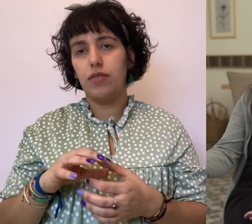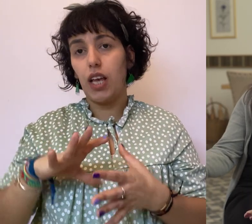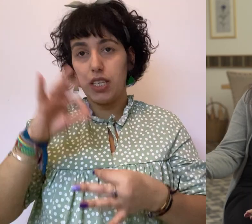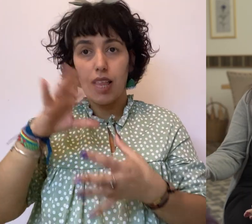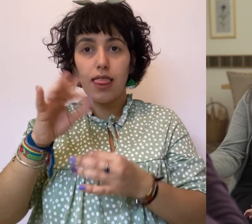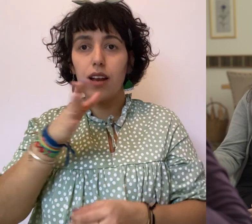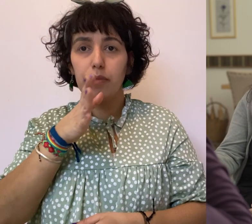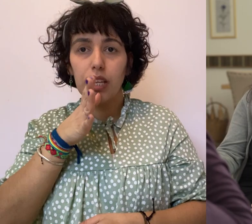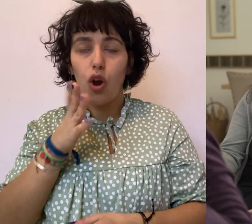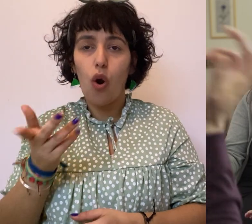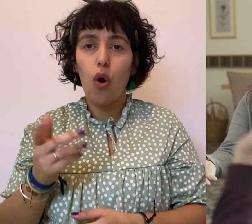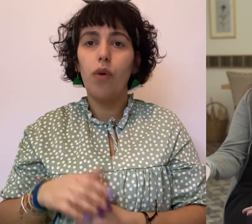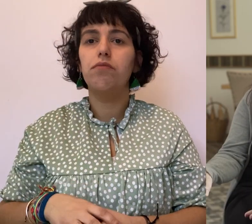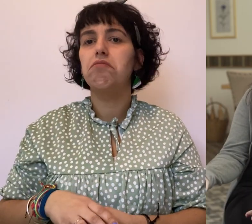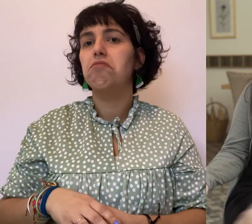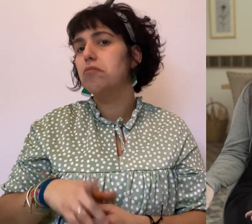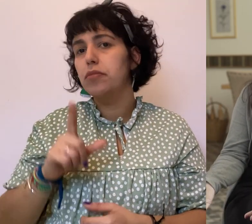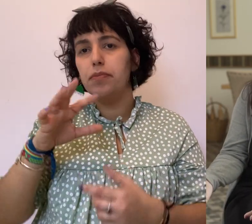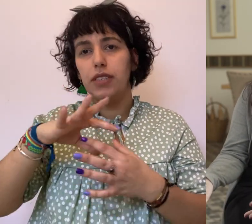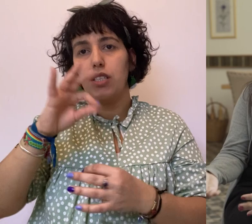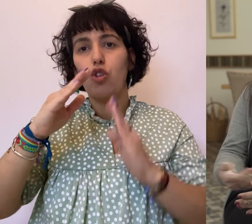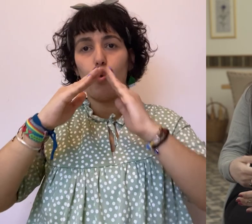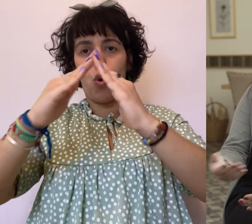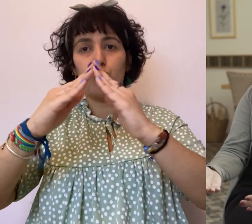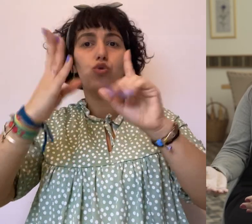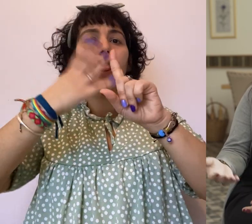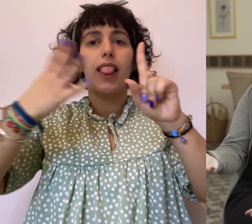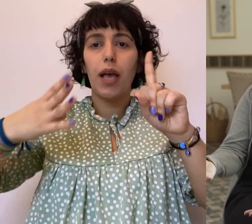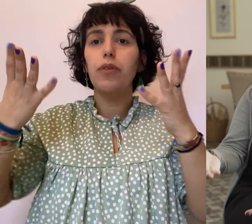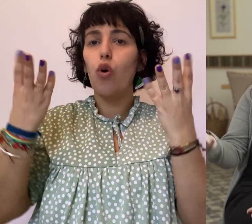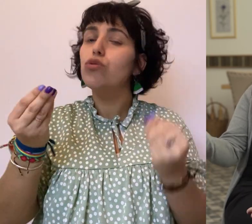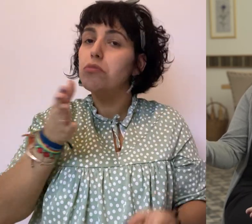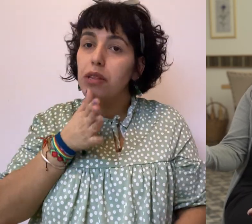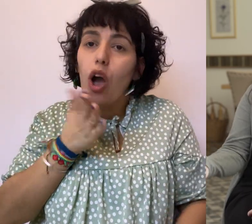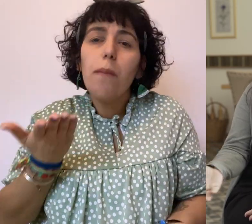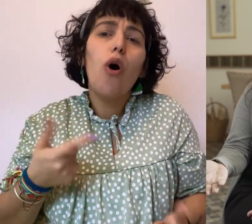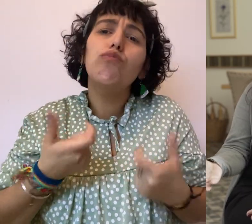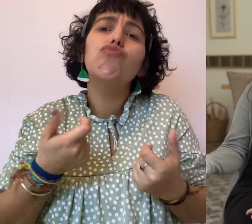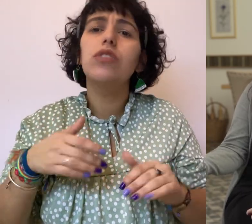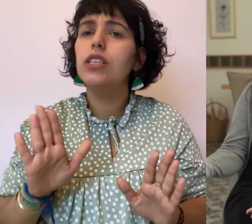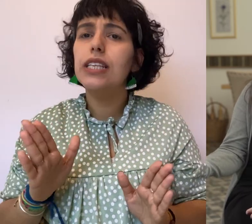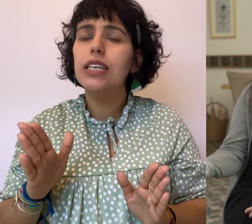They know for example and they don't really care. As all they want are "don't hear too much noise from the upper floor"